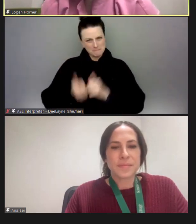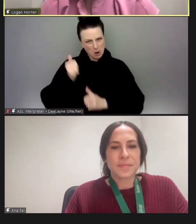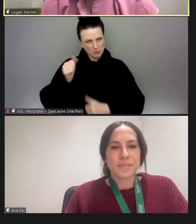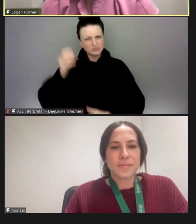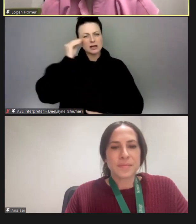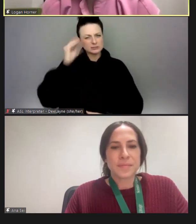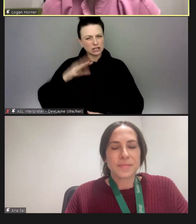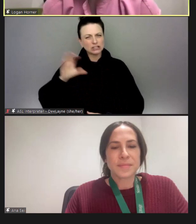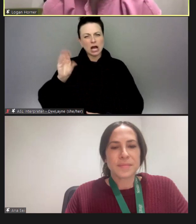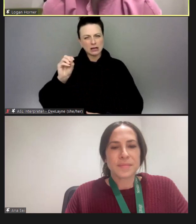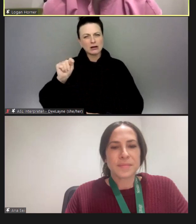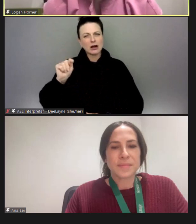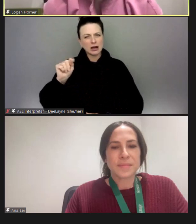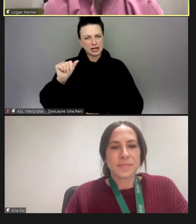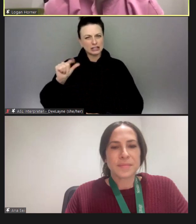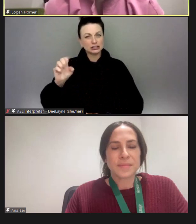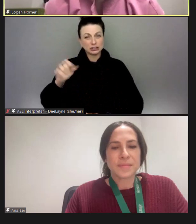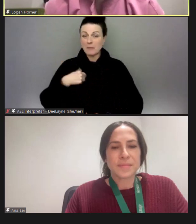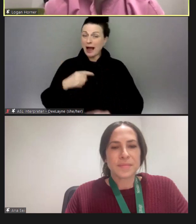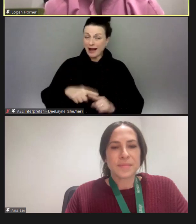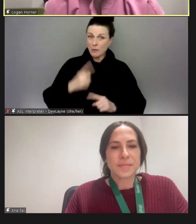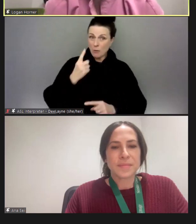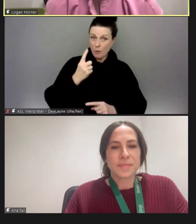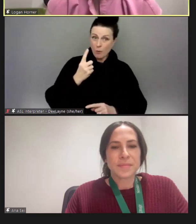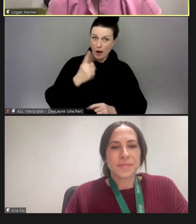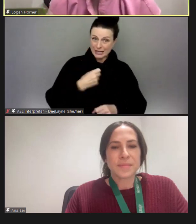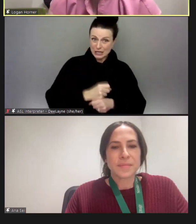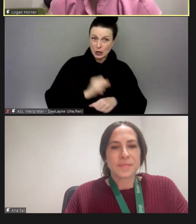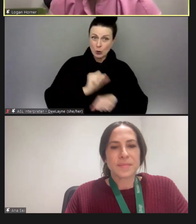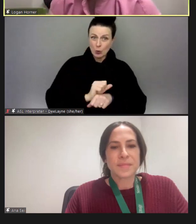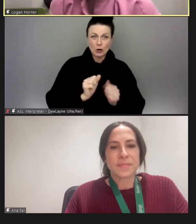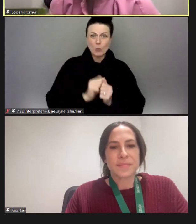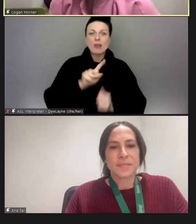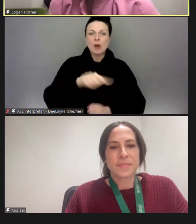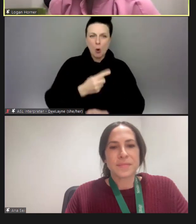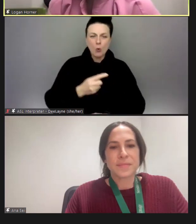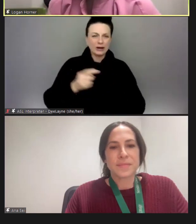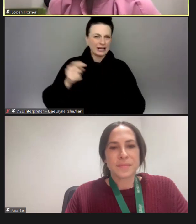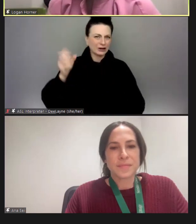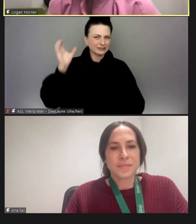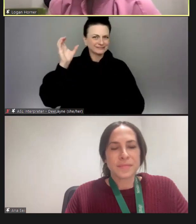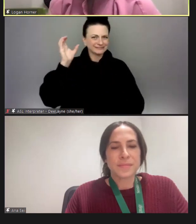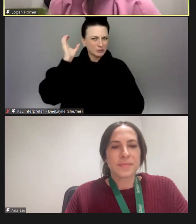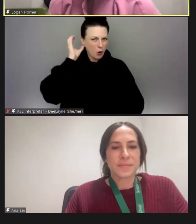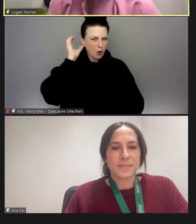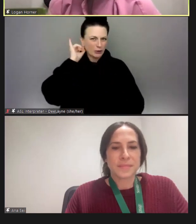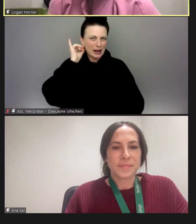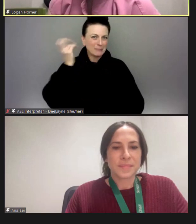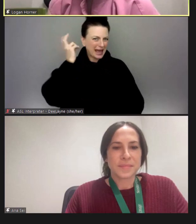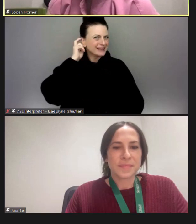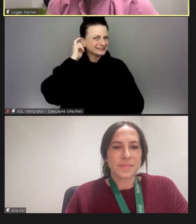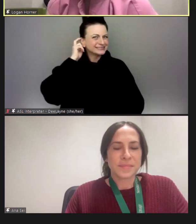did do a year working with just colear